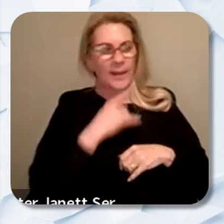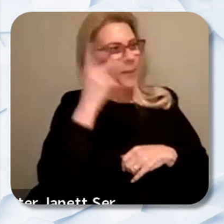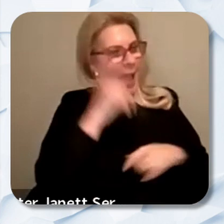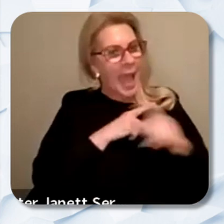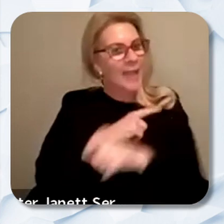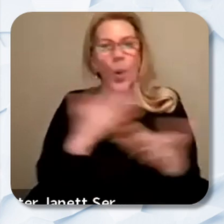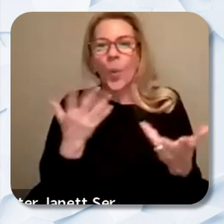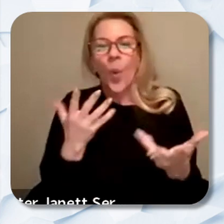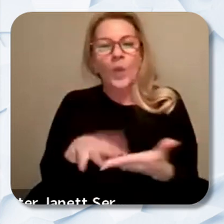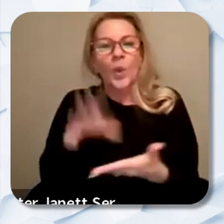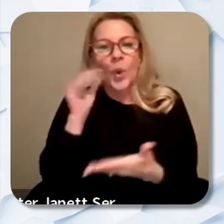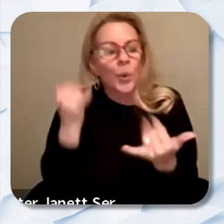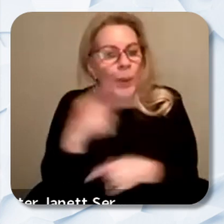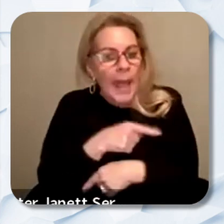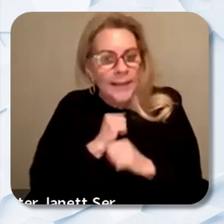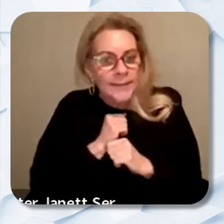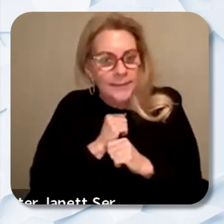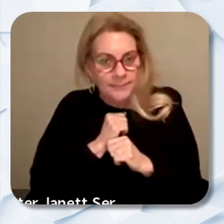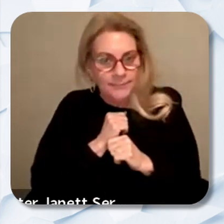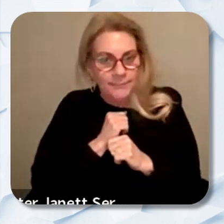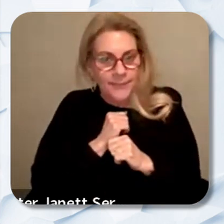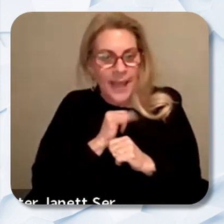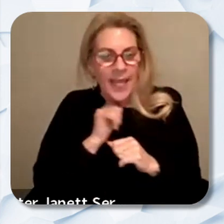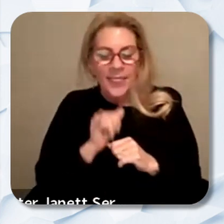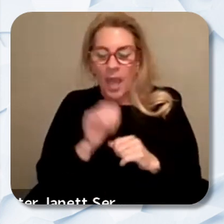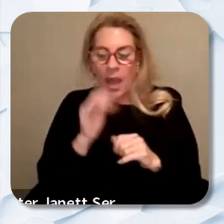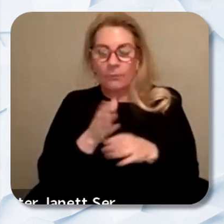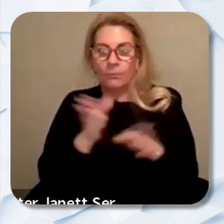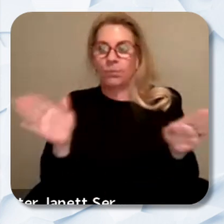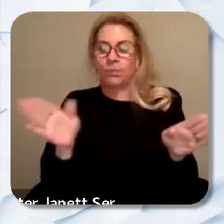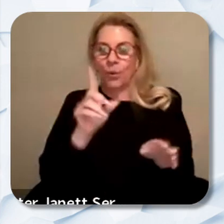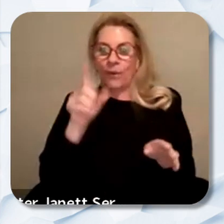them ‘what did you learn today?’” And that really opens up the question for the child a little bit